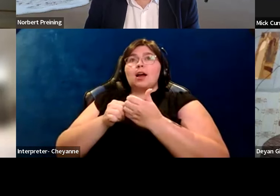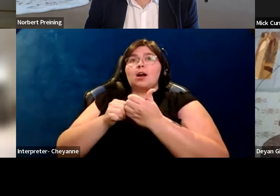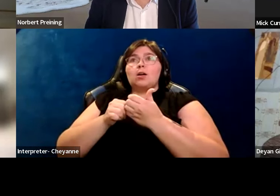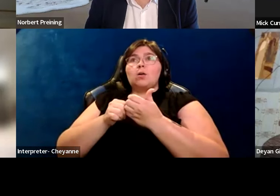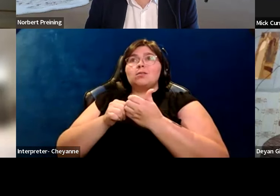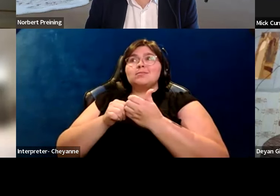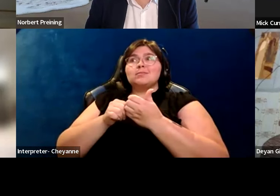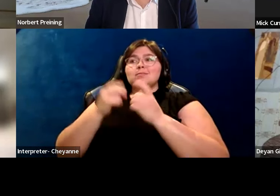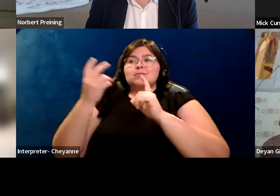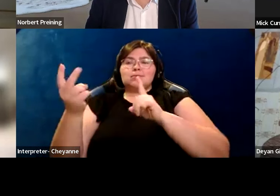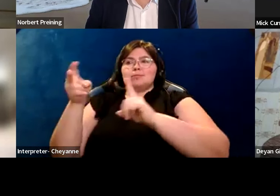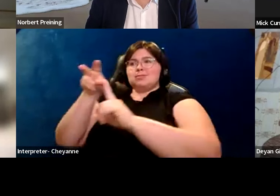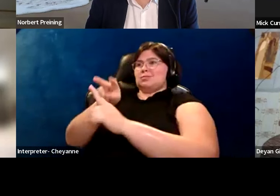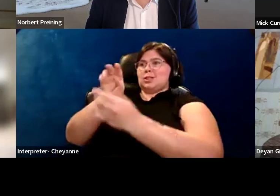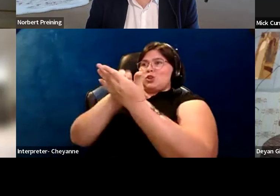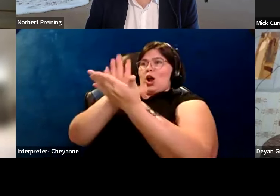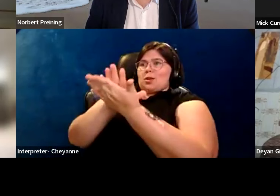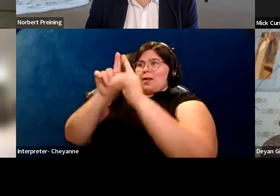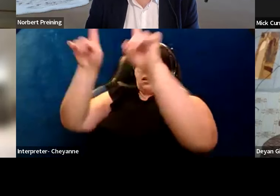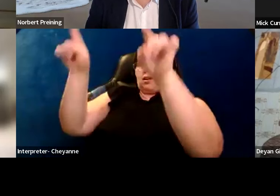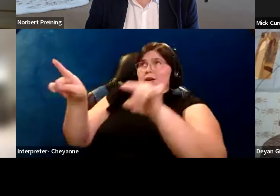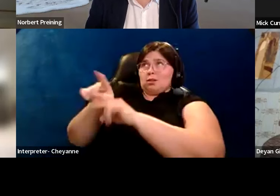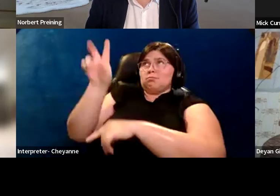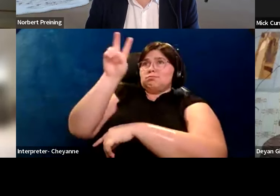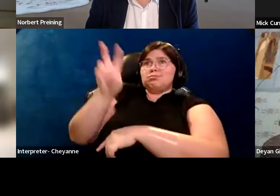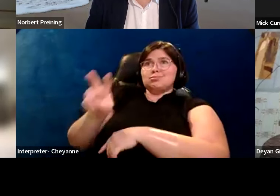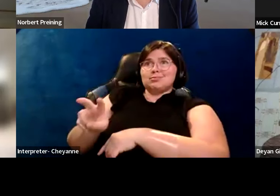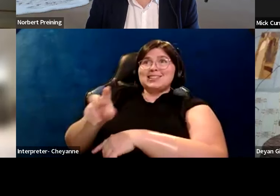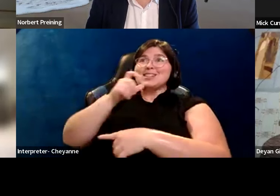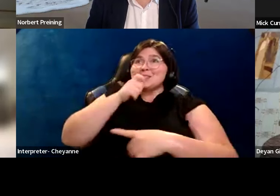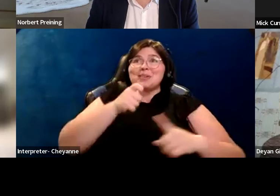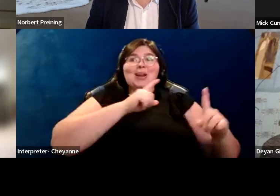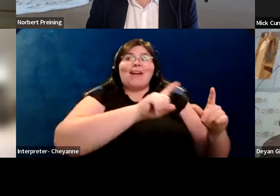So it's a long path from the source,